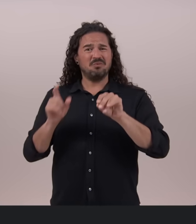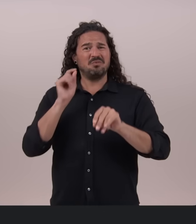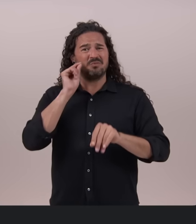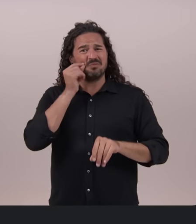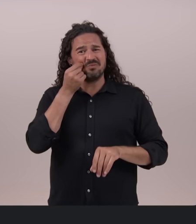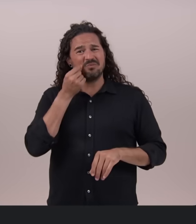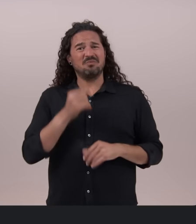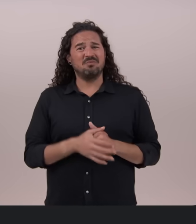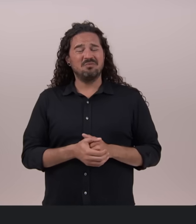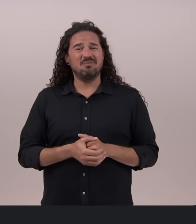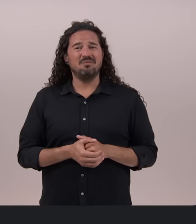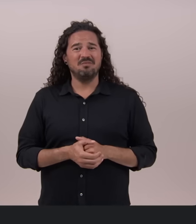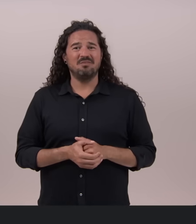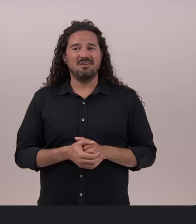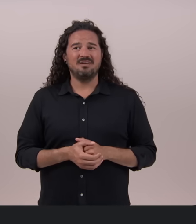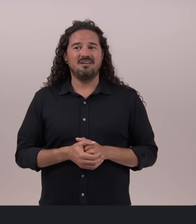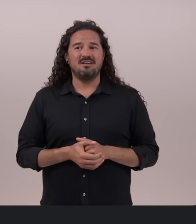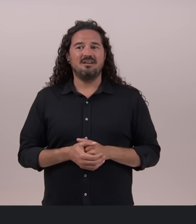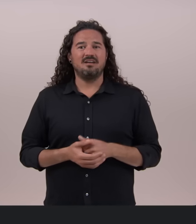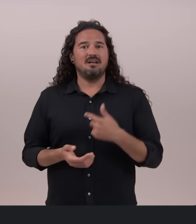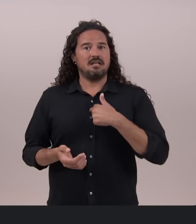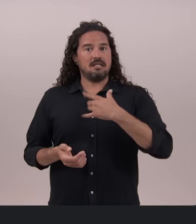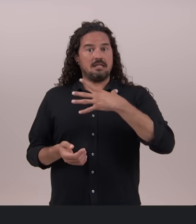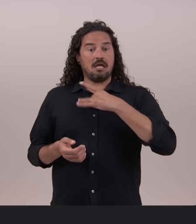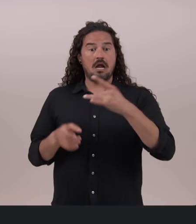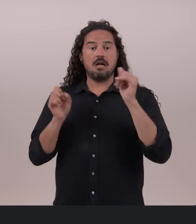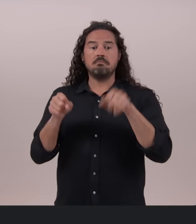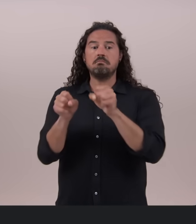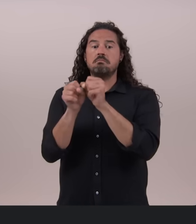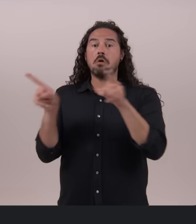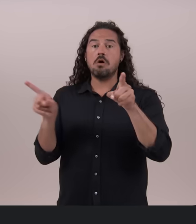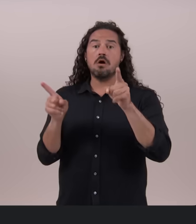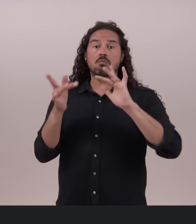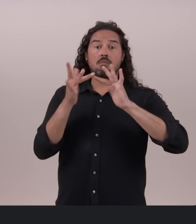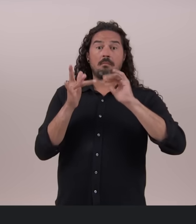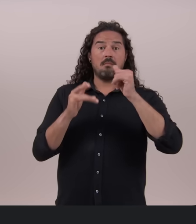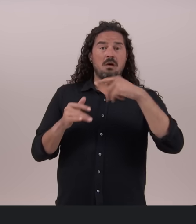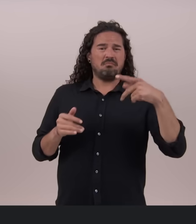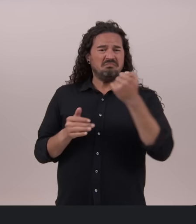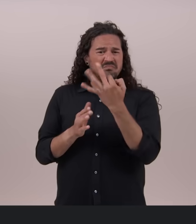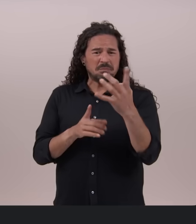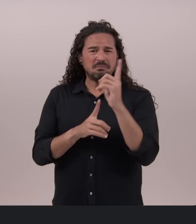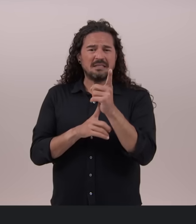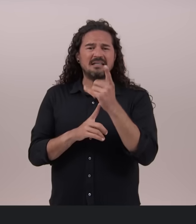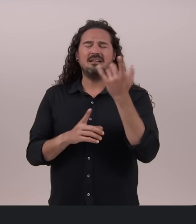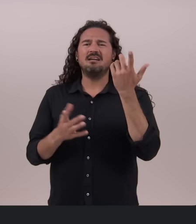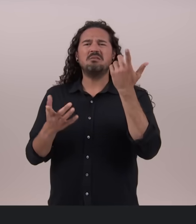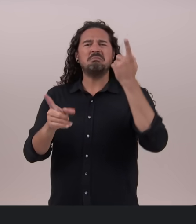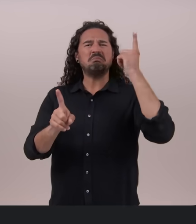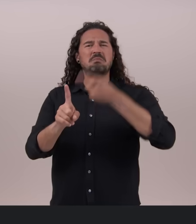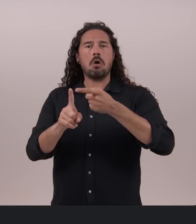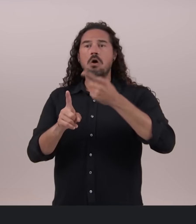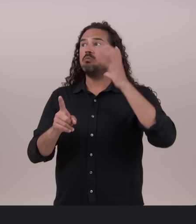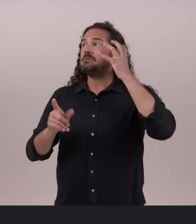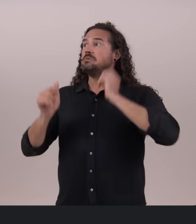I love that I can deploy by web app in minutes. But what good is a radio show if I can't listen on the go?